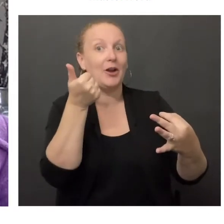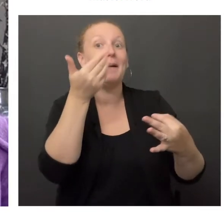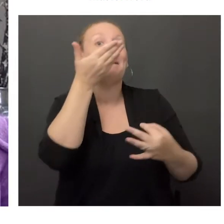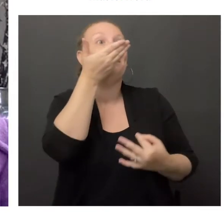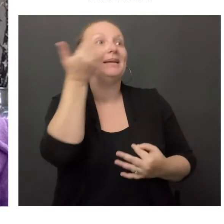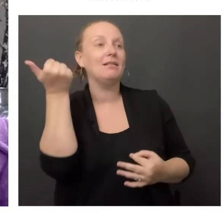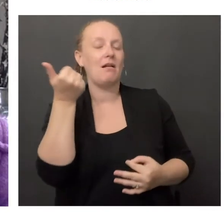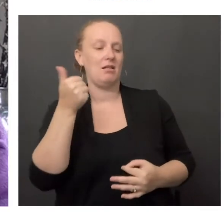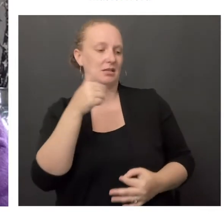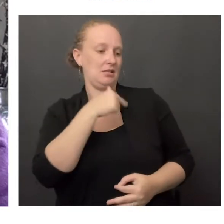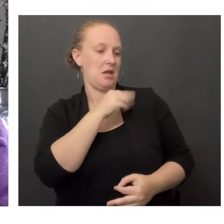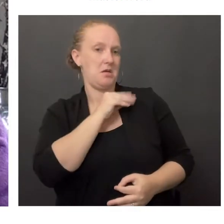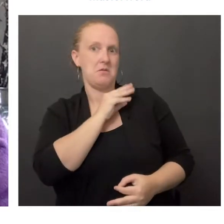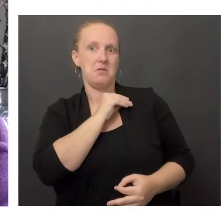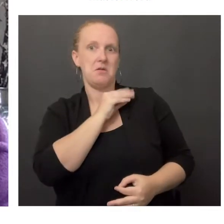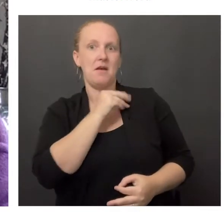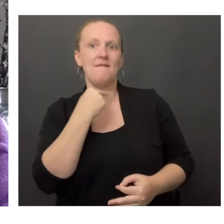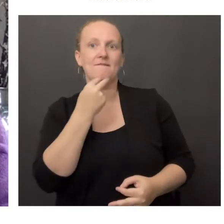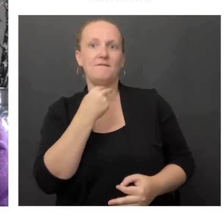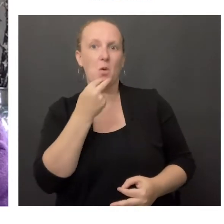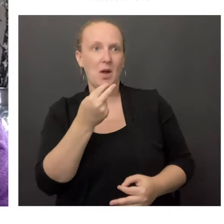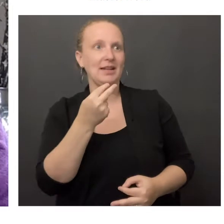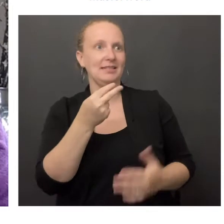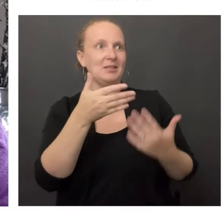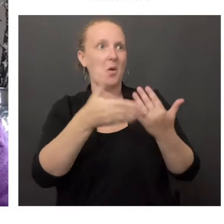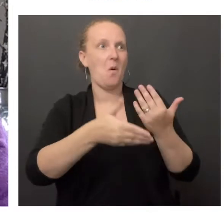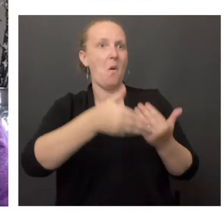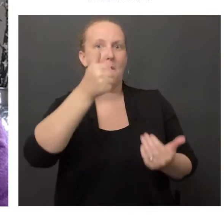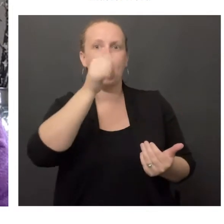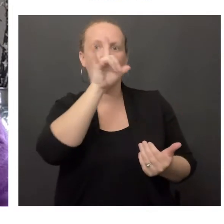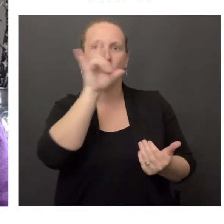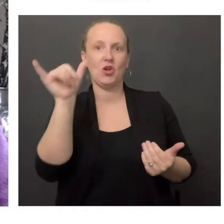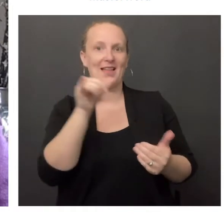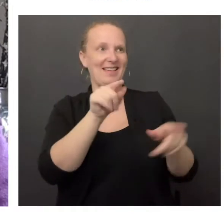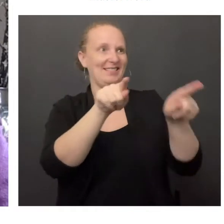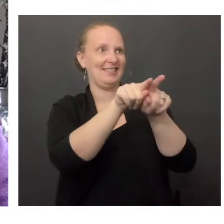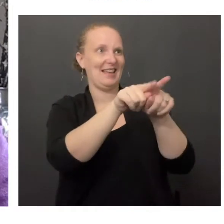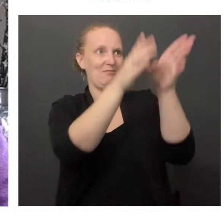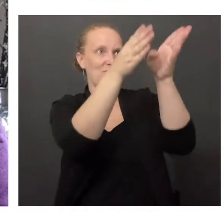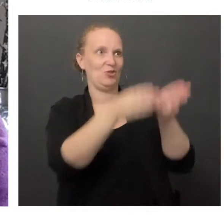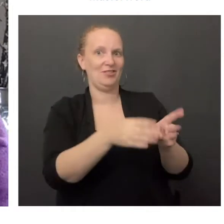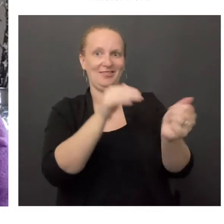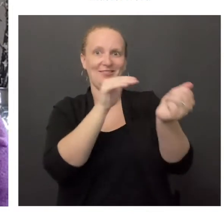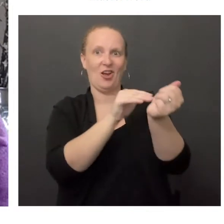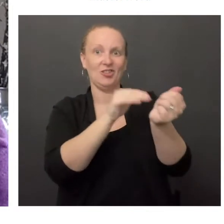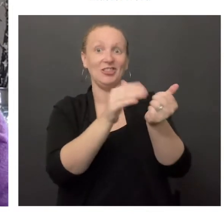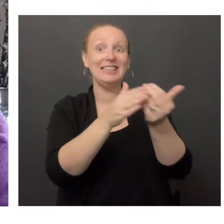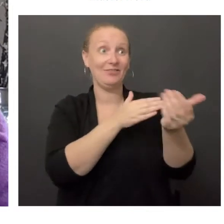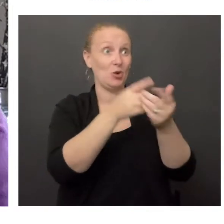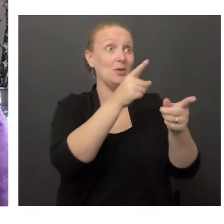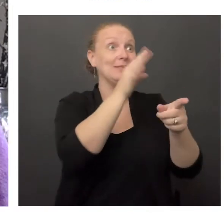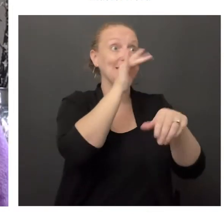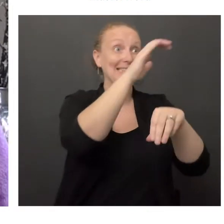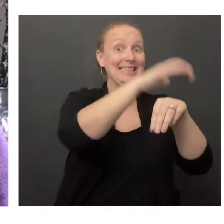from the practitioner, um… Actually coming from the heart literally. Exactly. That device is located.